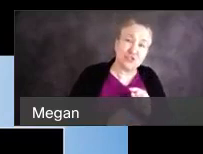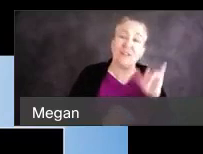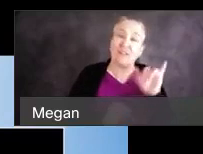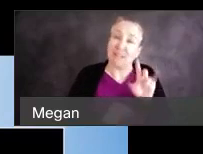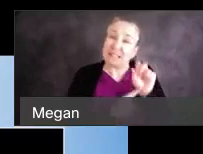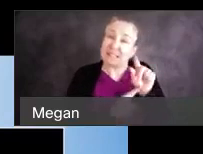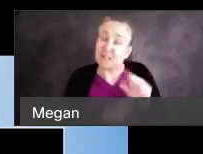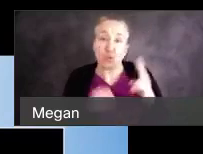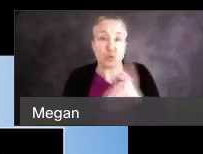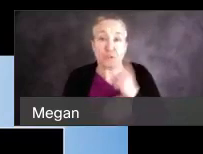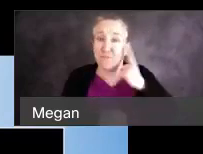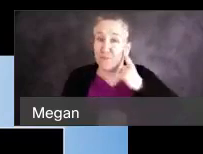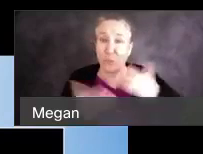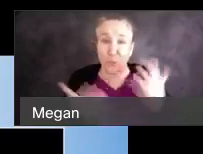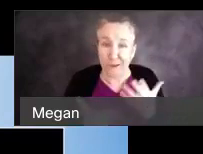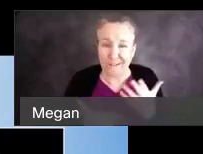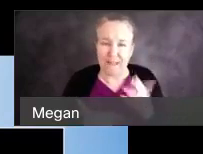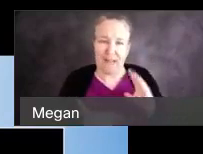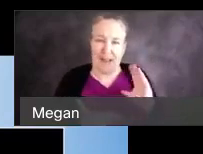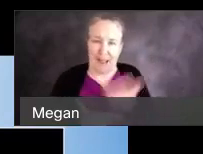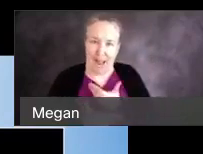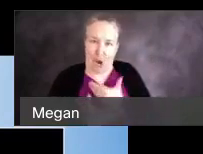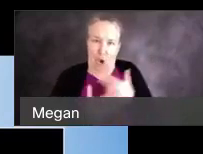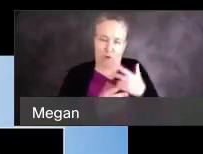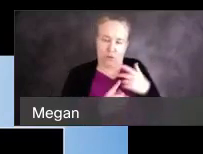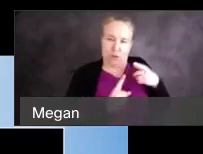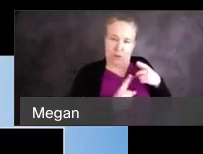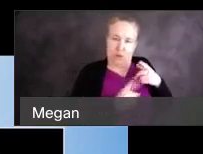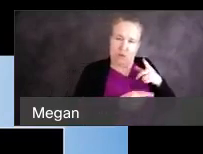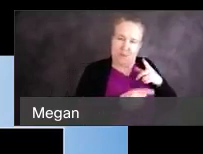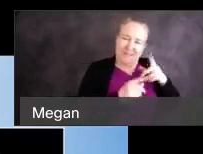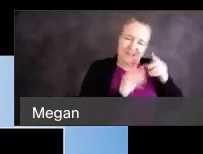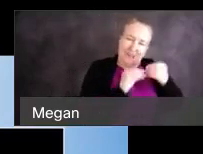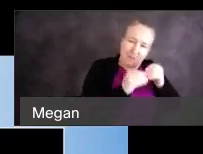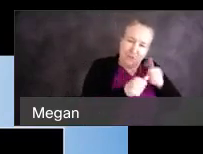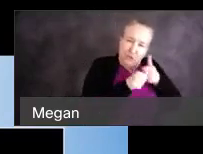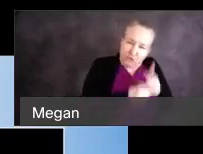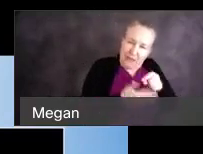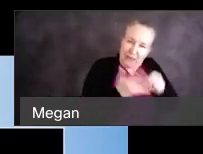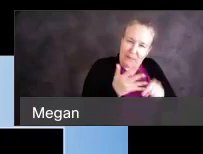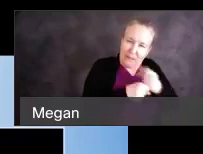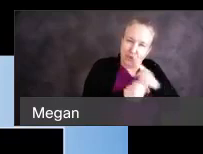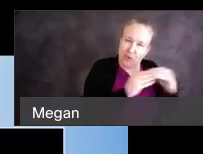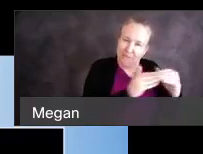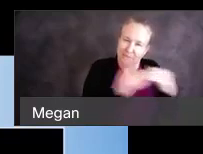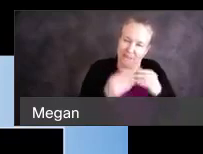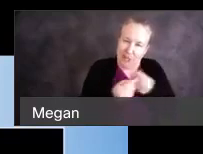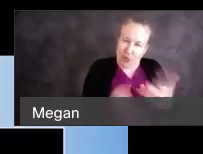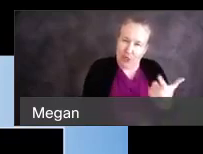used for our purposes to help us track how we're doing. It would not be used for any other purpose.